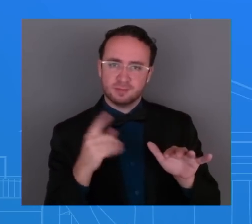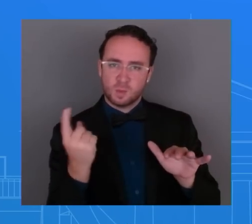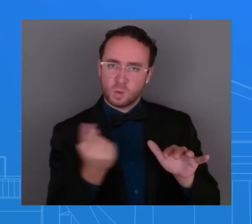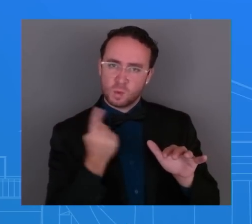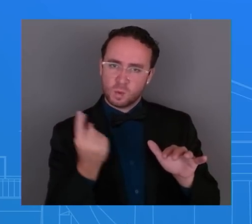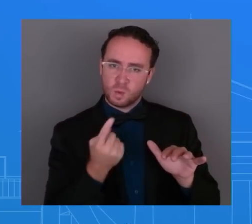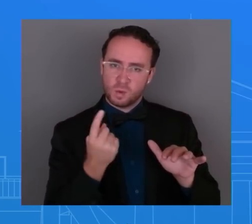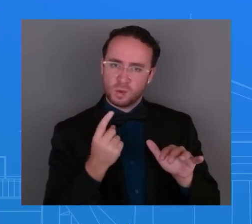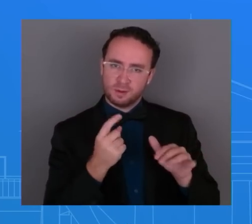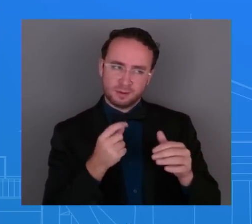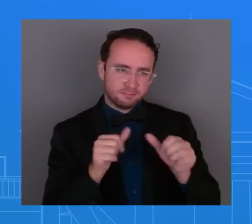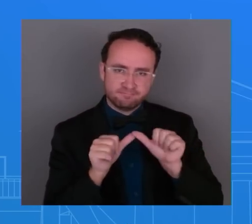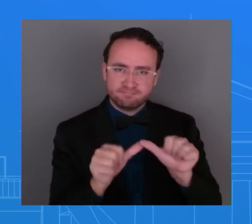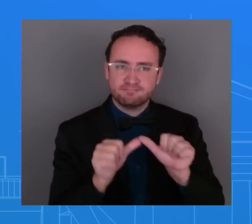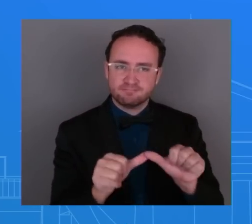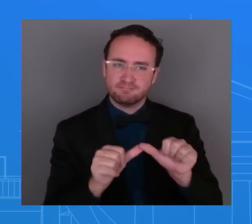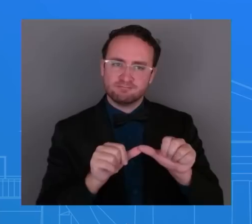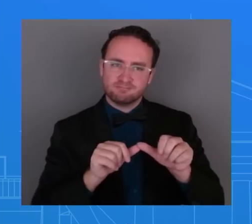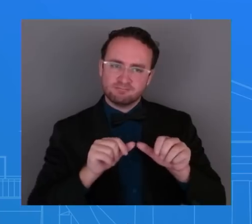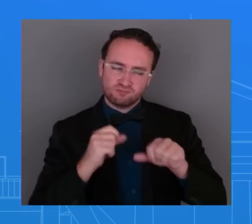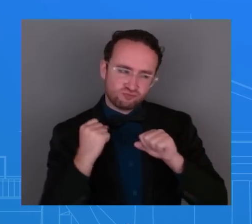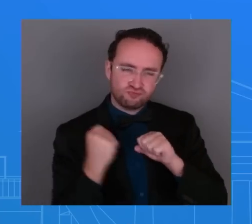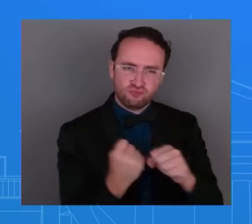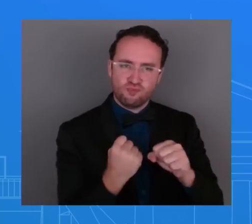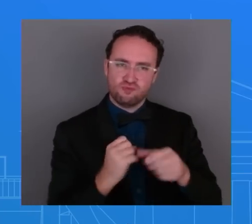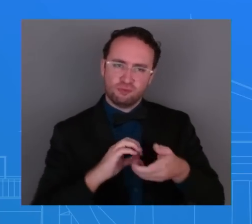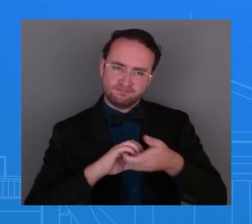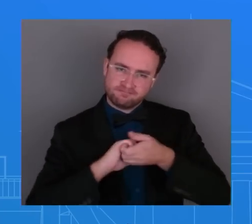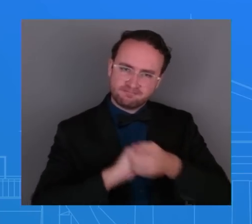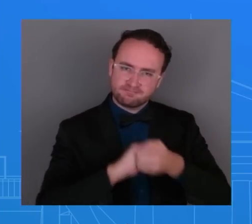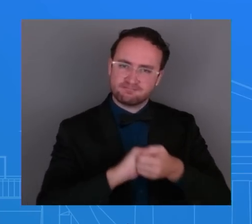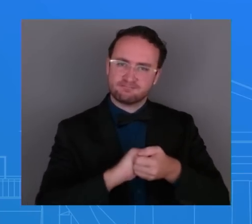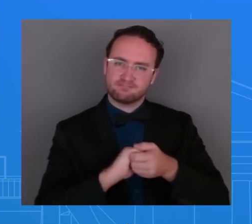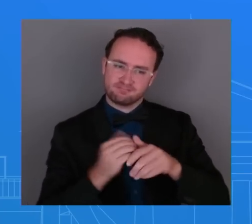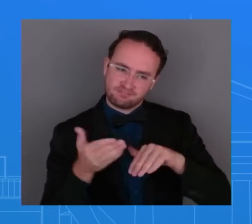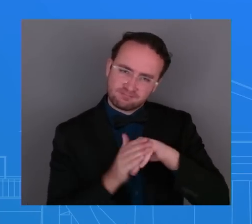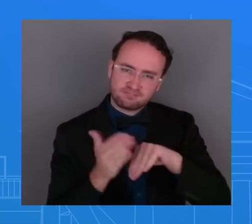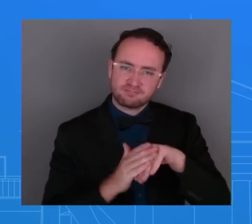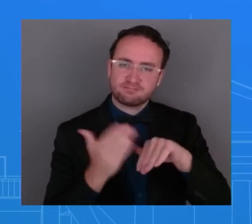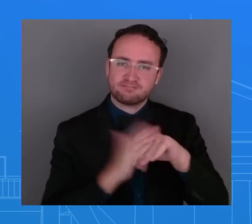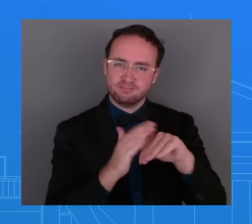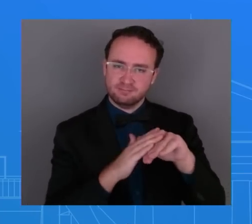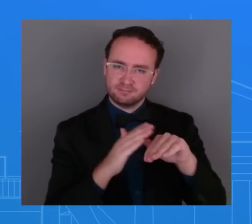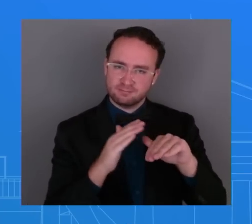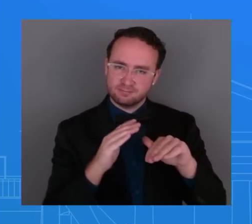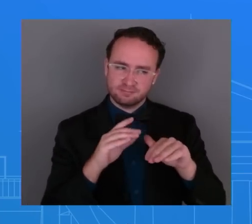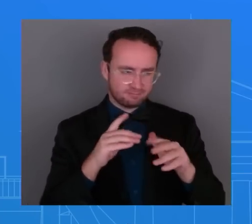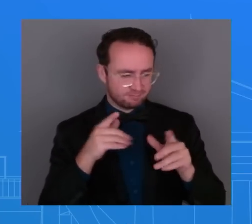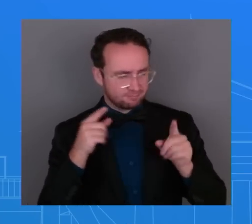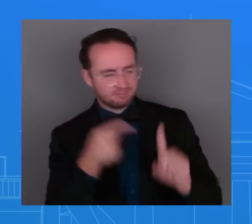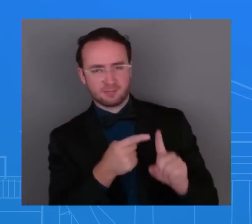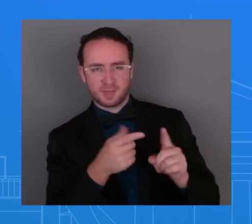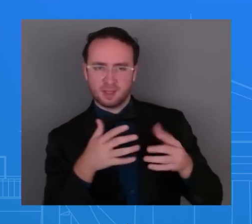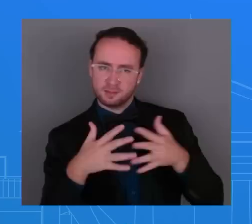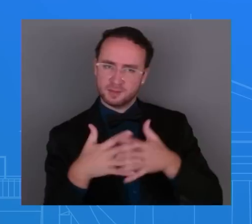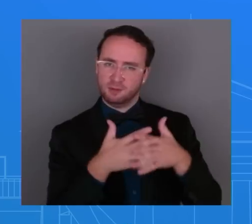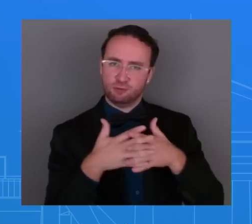and how it's going to benefit the American people. And we want to create more prosperous and secure Indo-Pacific and -- and the world.